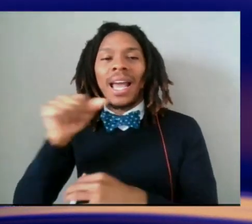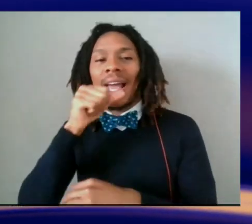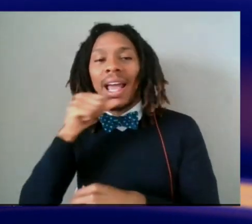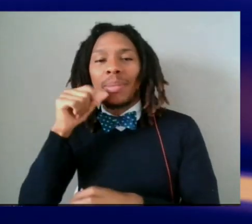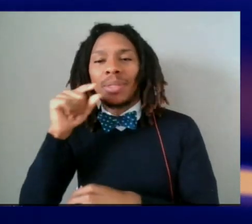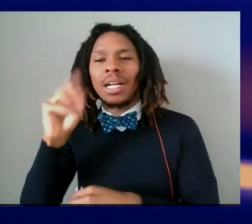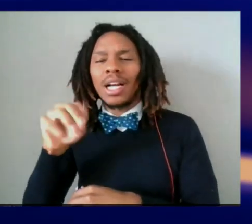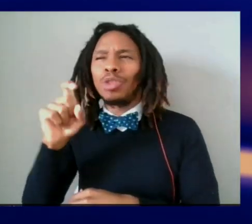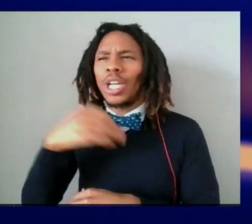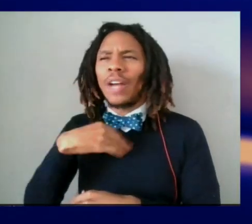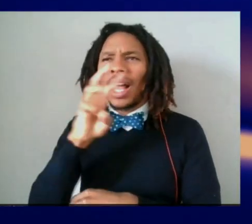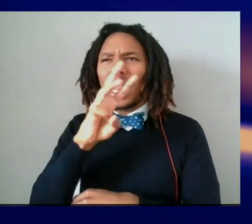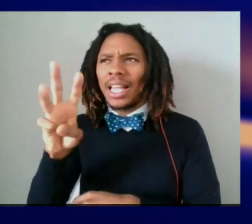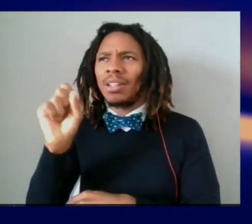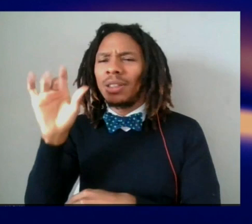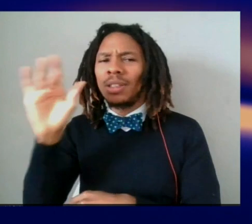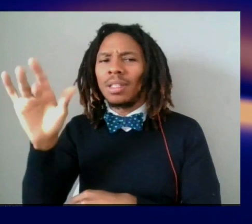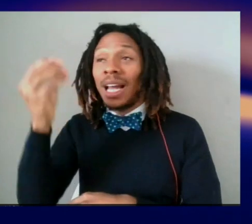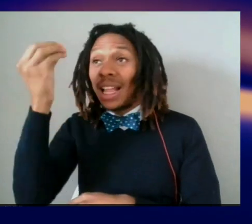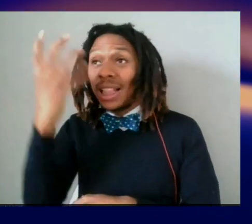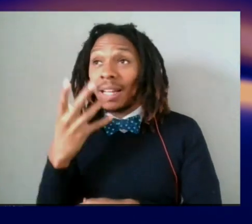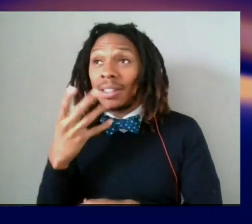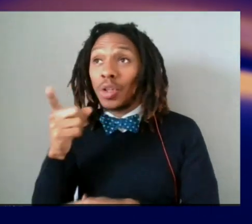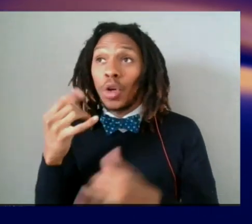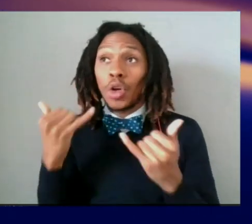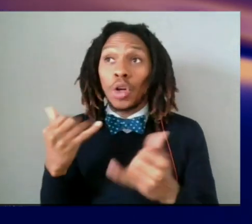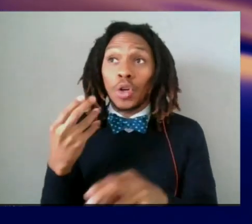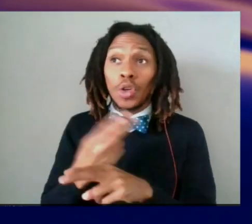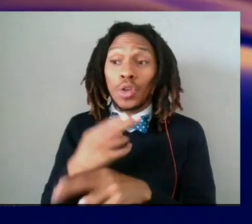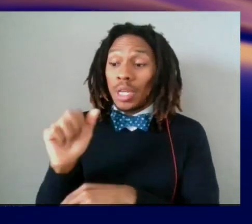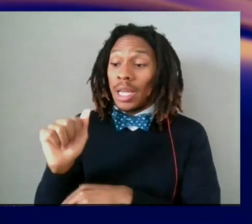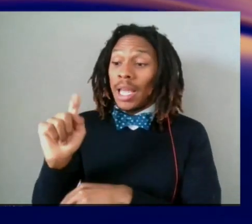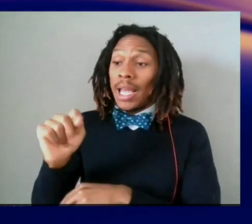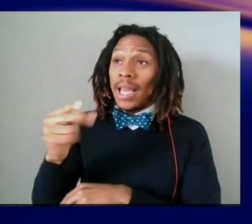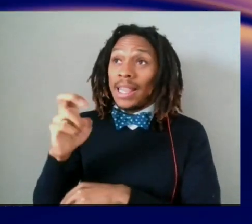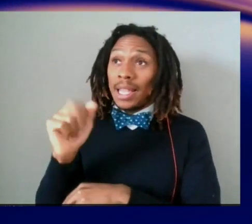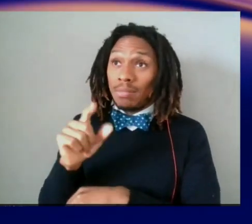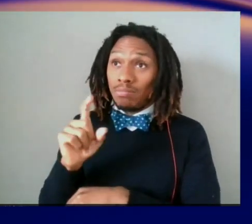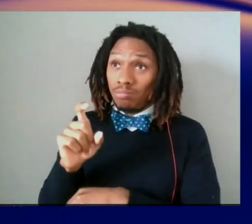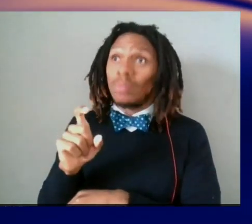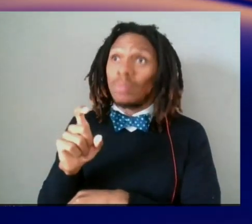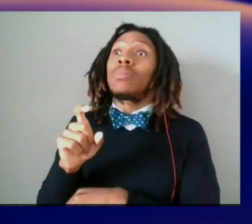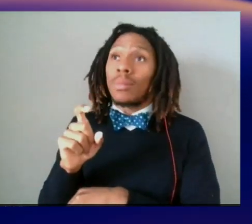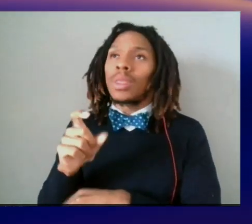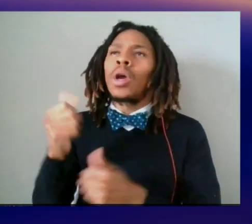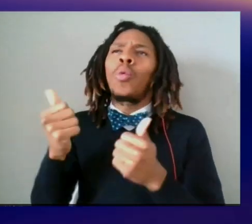and then let us know, are you currently using Athena? And if you are, which connectors are you using?